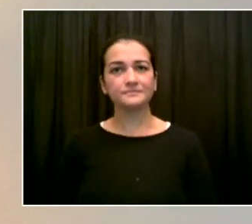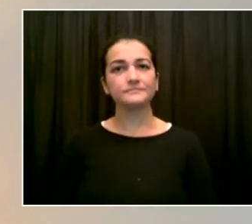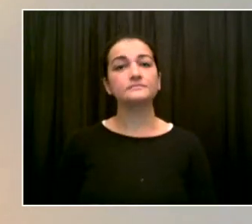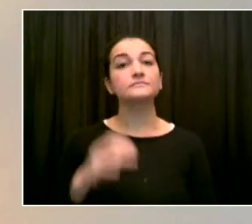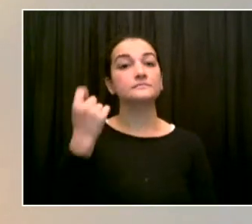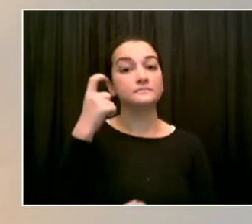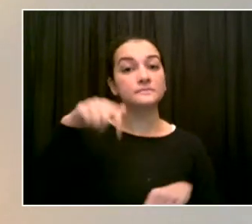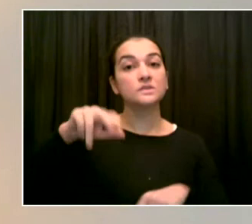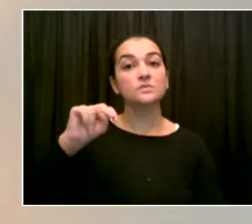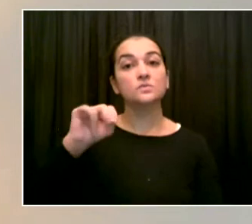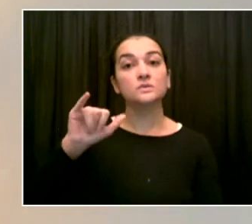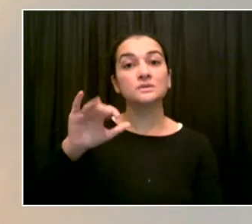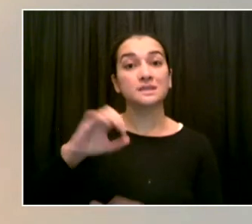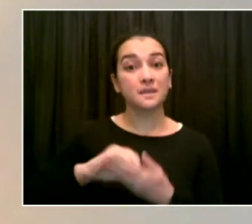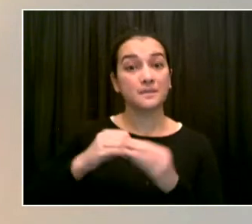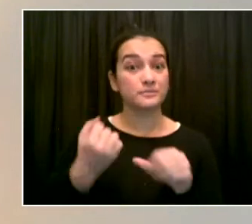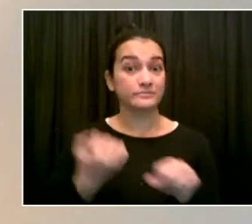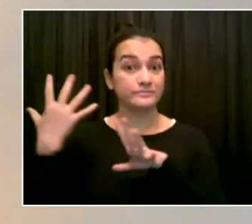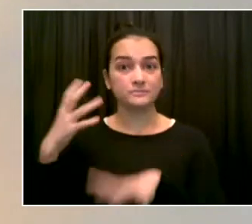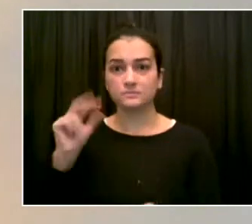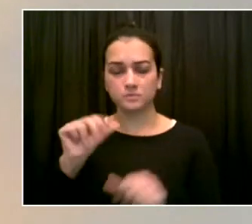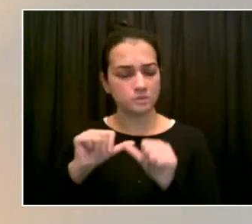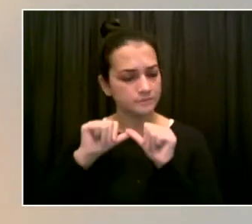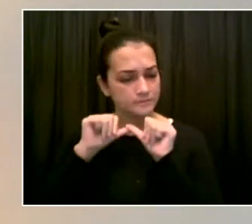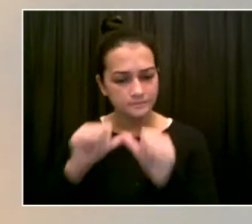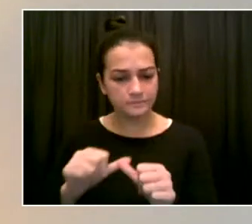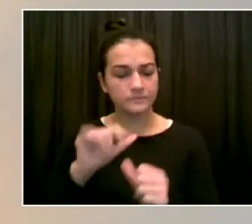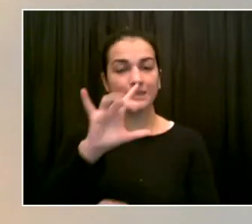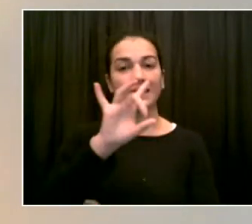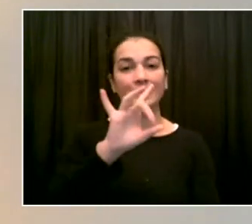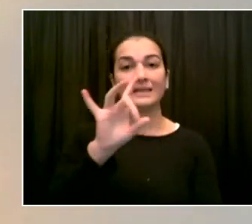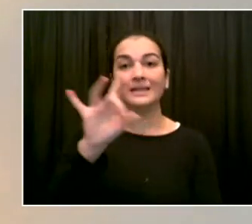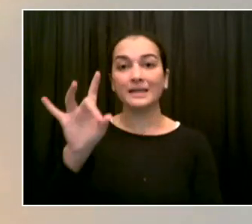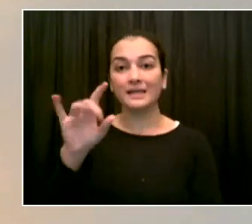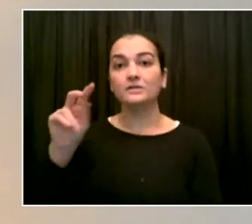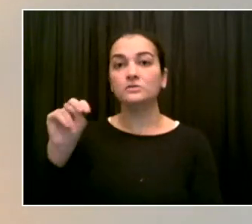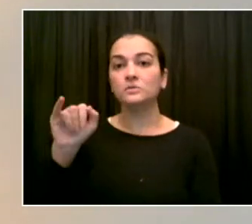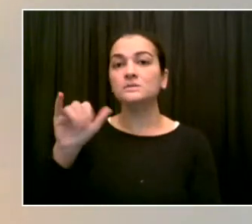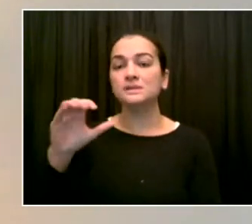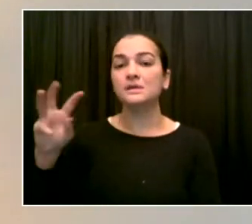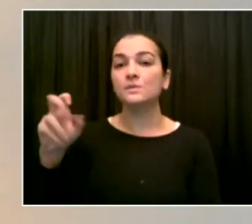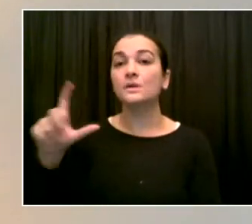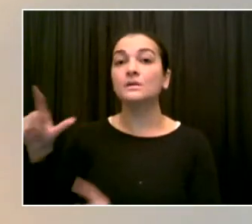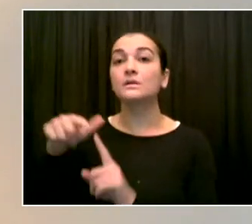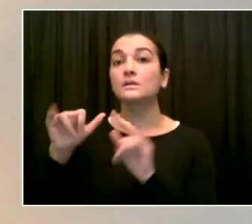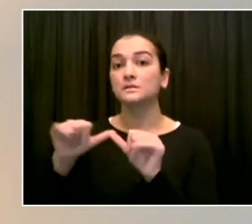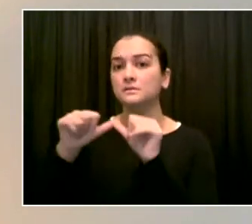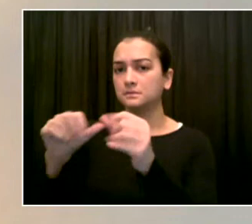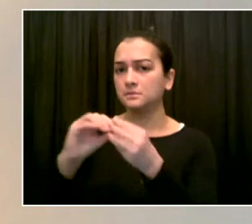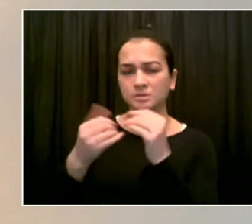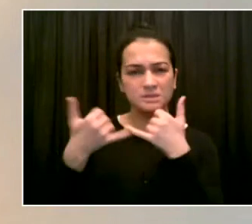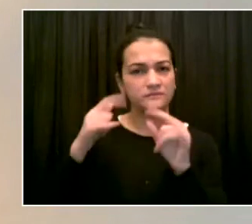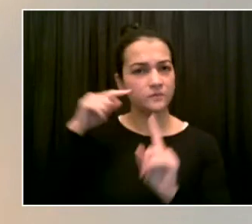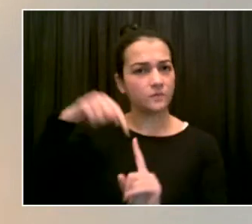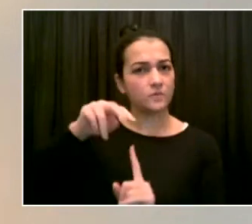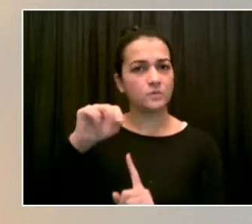888-NYC-WELL OR